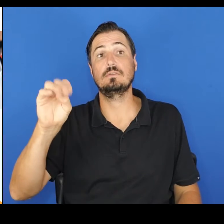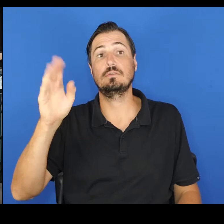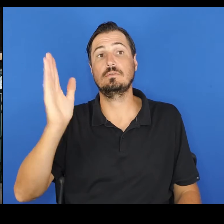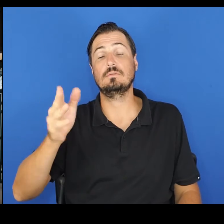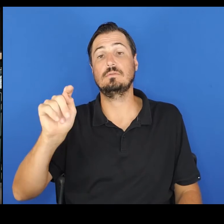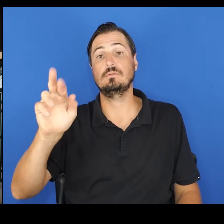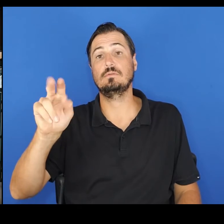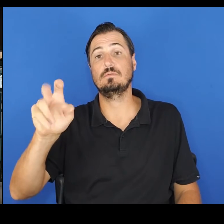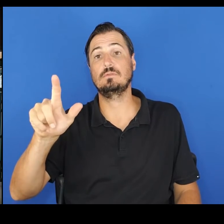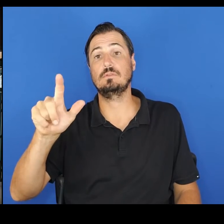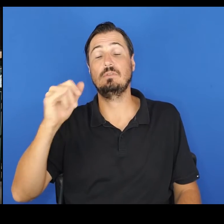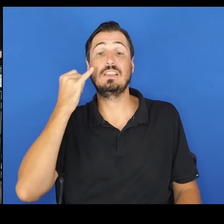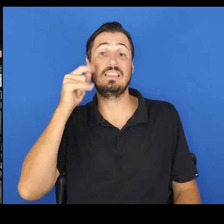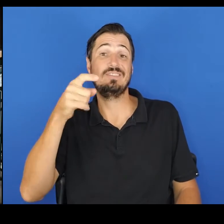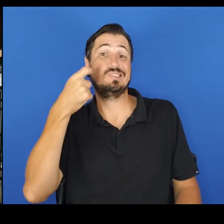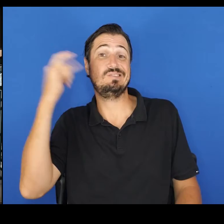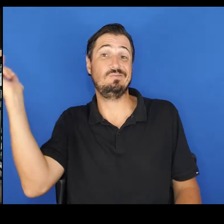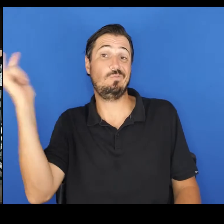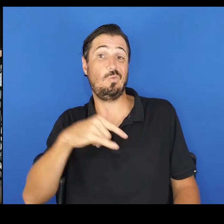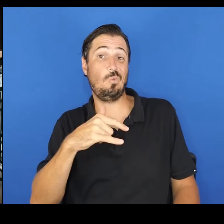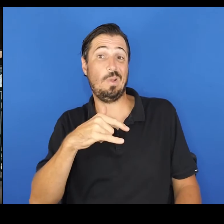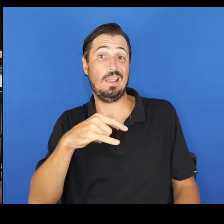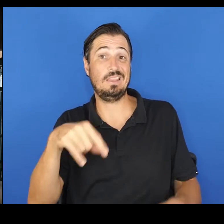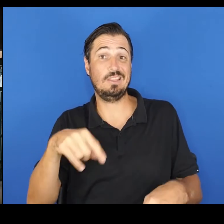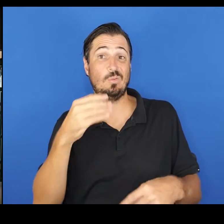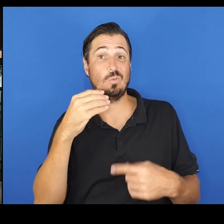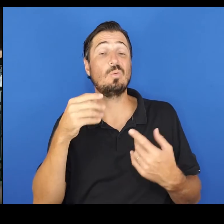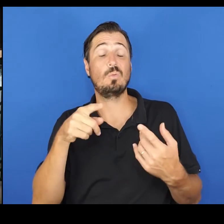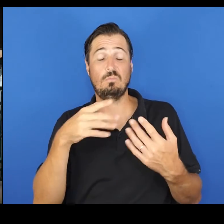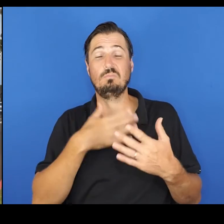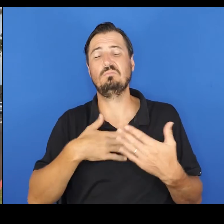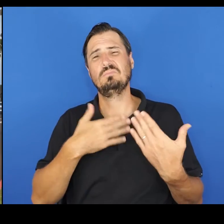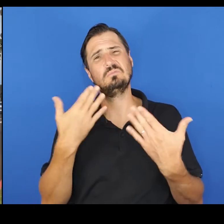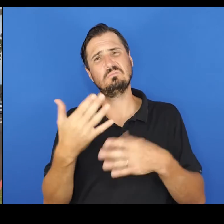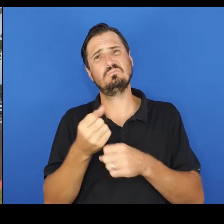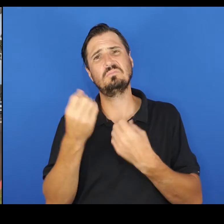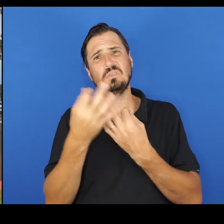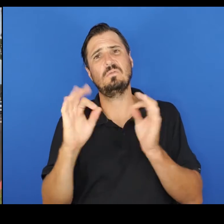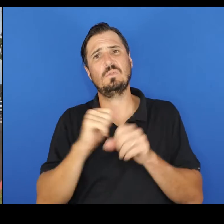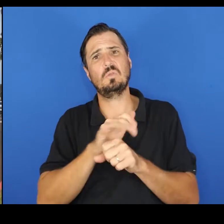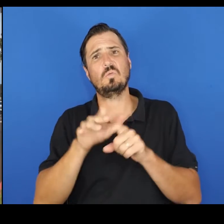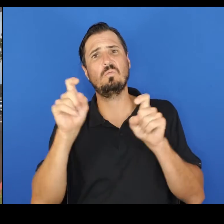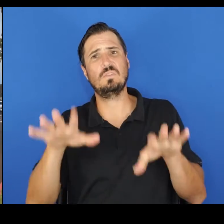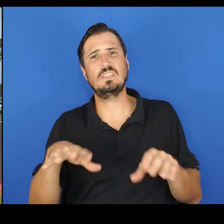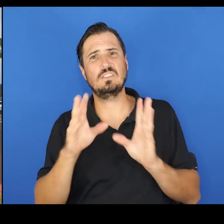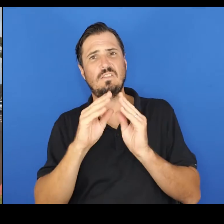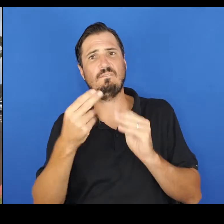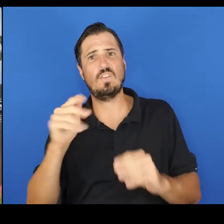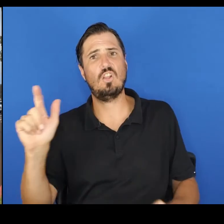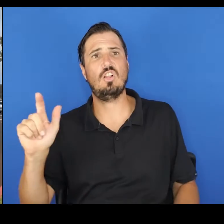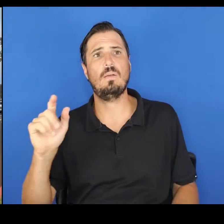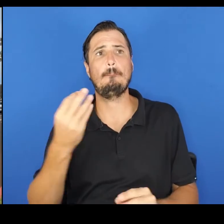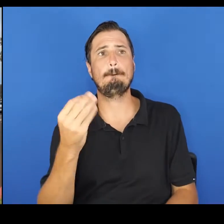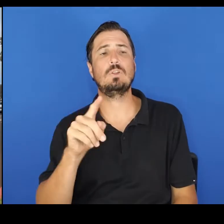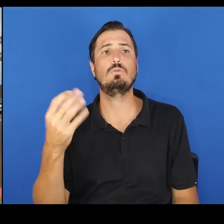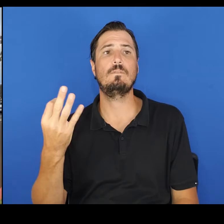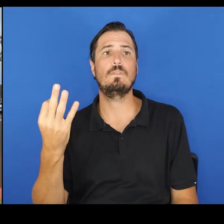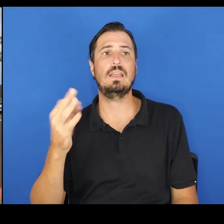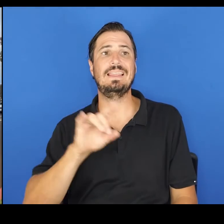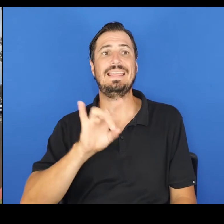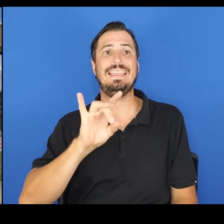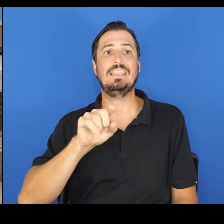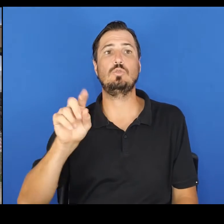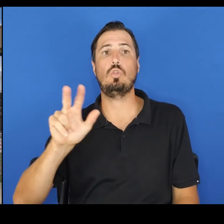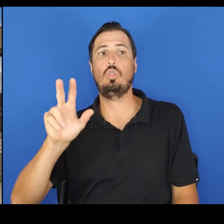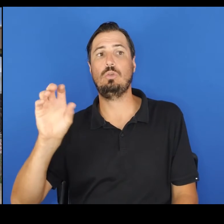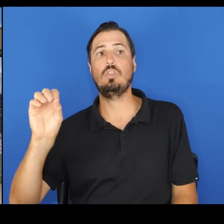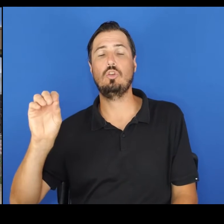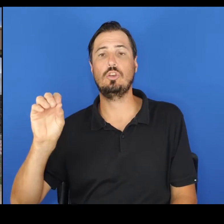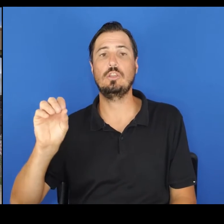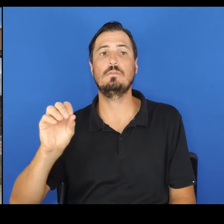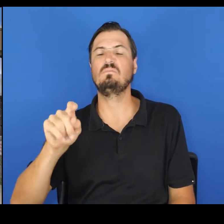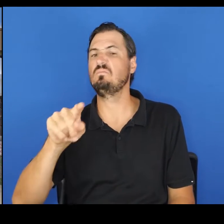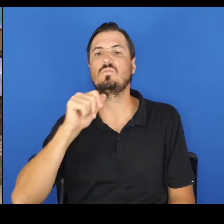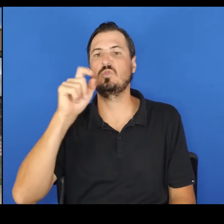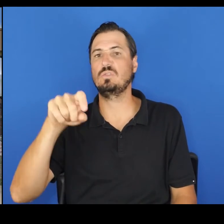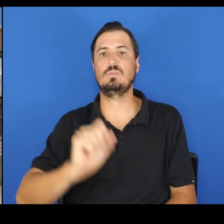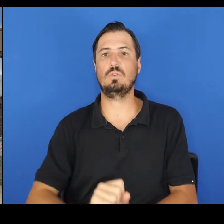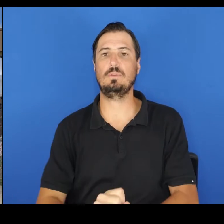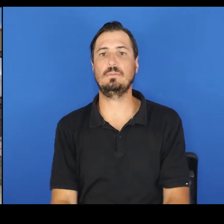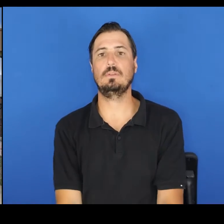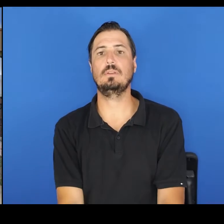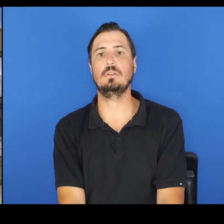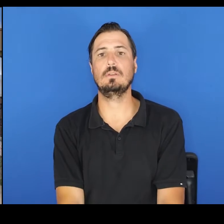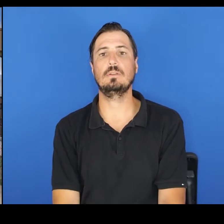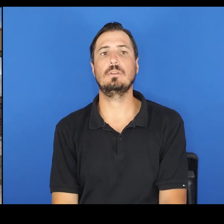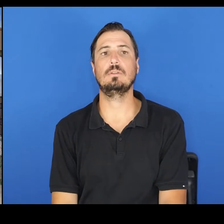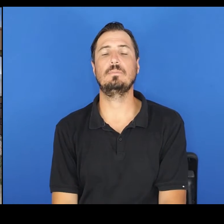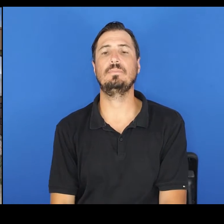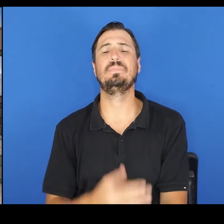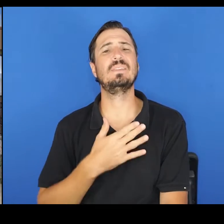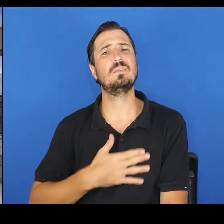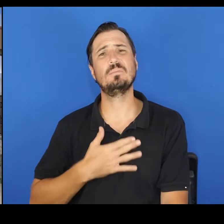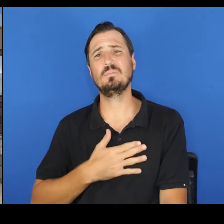If you have recently returned from travel, please get a FREE COVID-19 test at the Convention Hall, Monday through Friday from 8 a.m. to 3:30 p.m. No appointment needed. Please do not